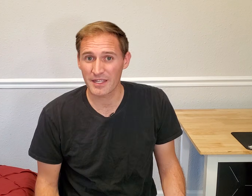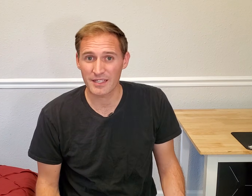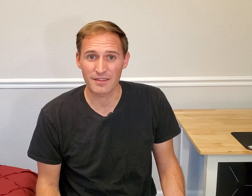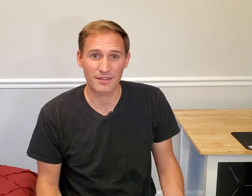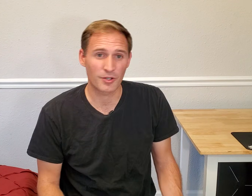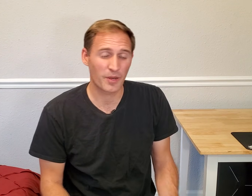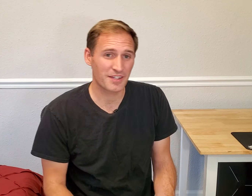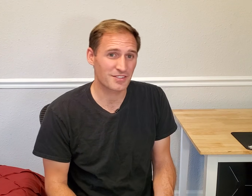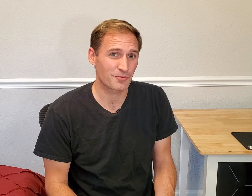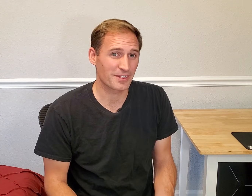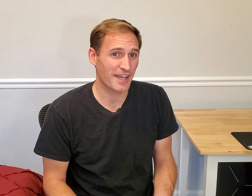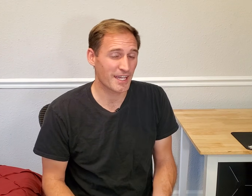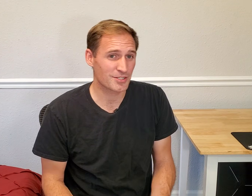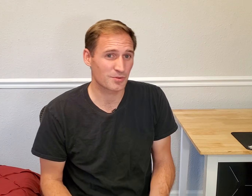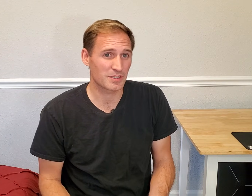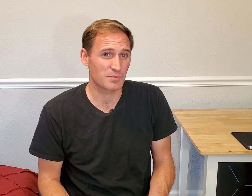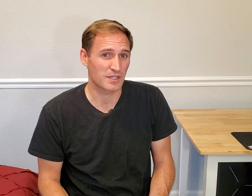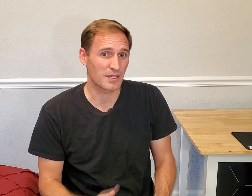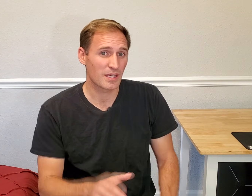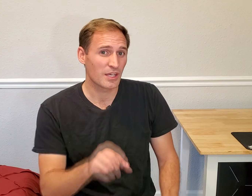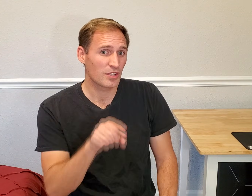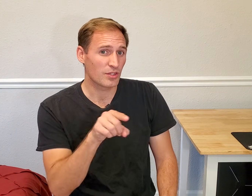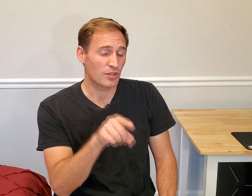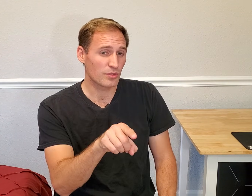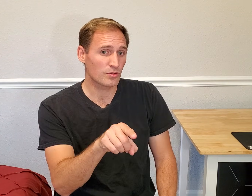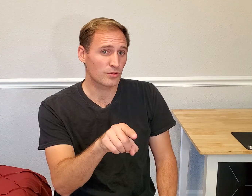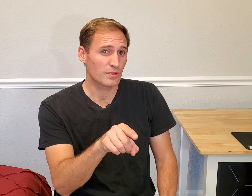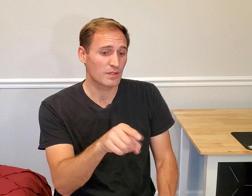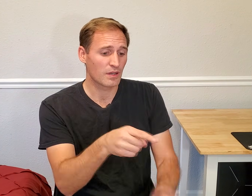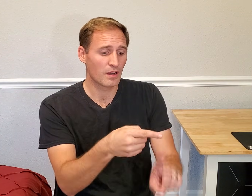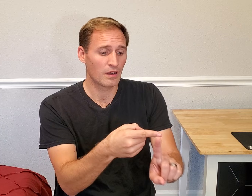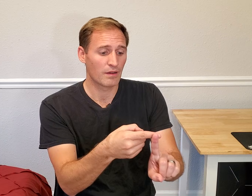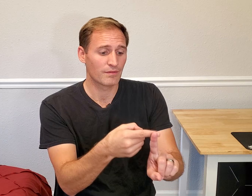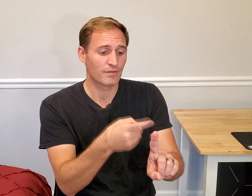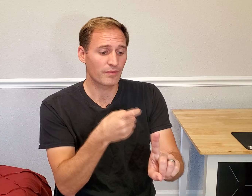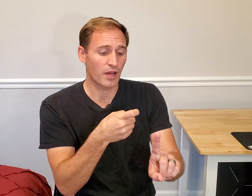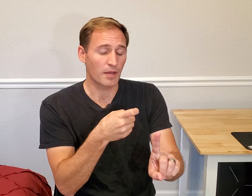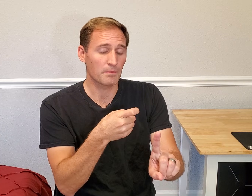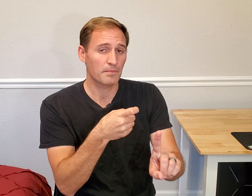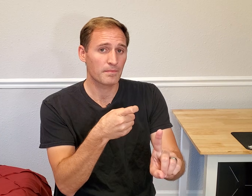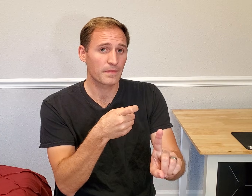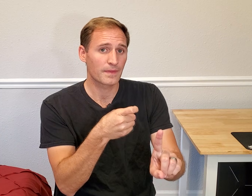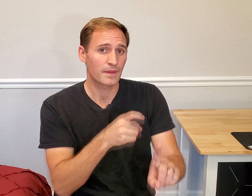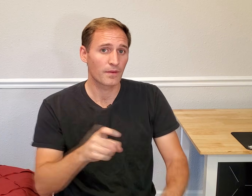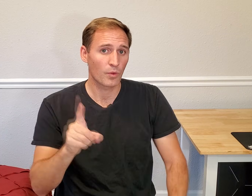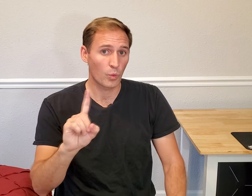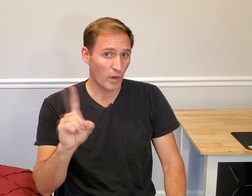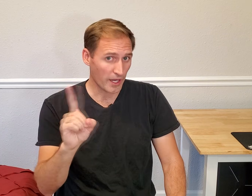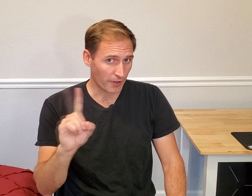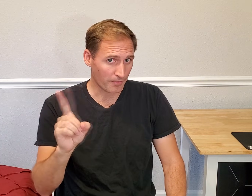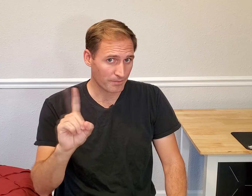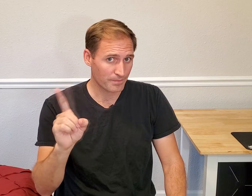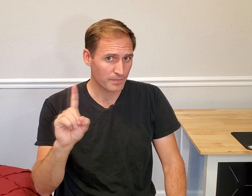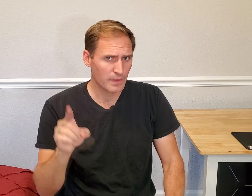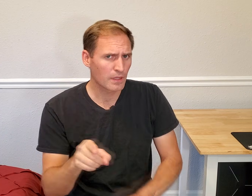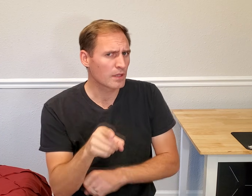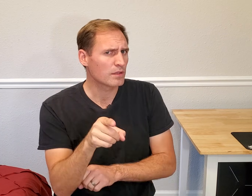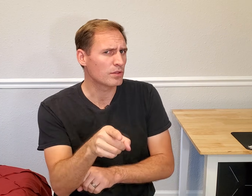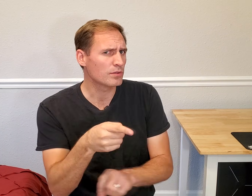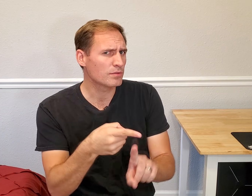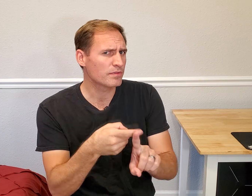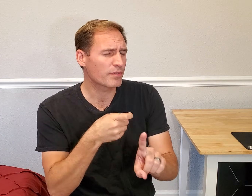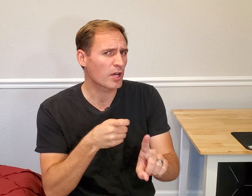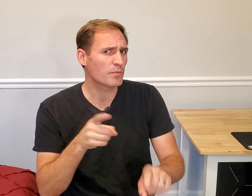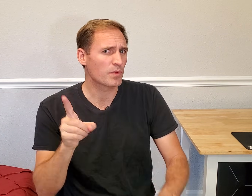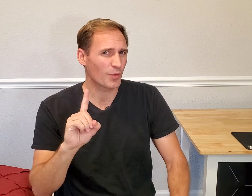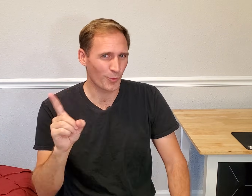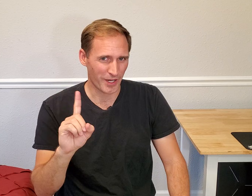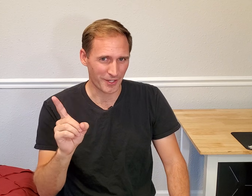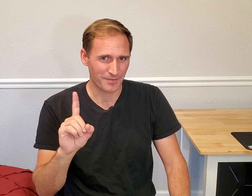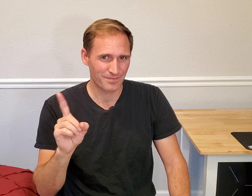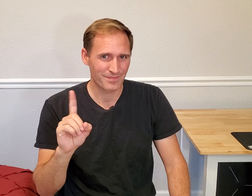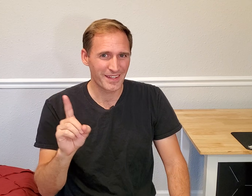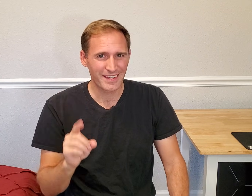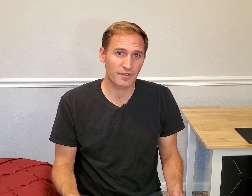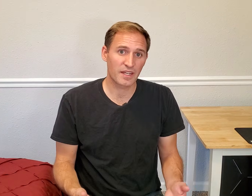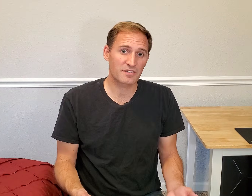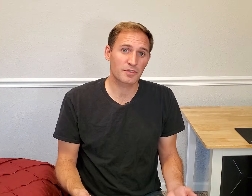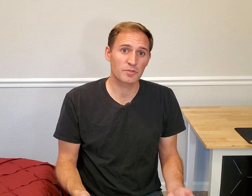the question will actually be, 'you from where?' You from where? So the next one